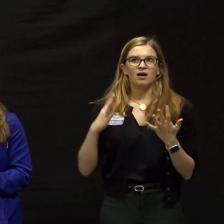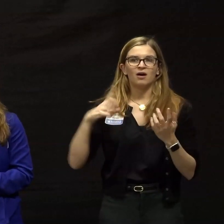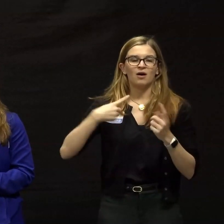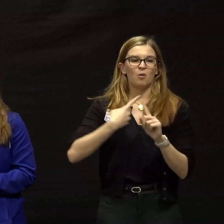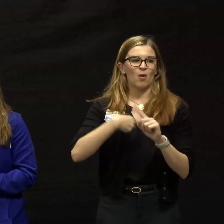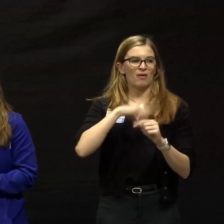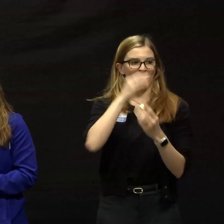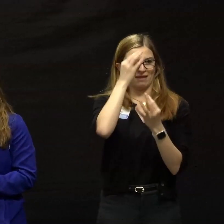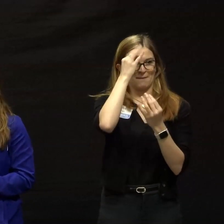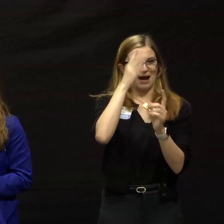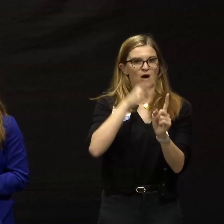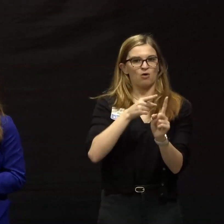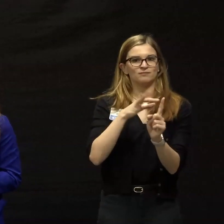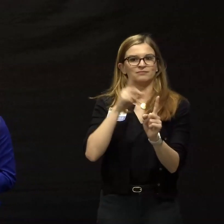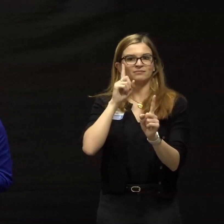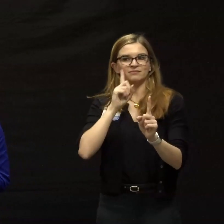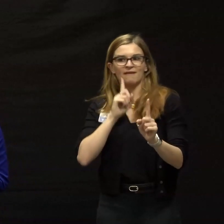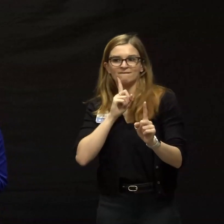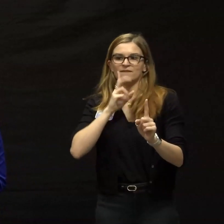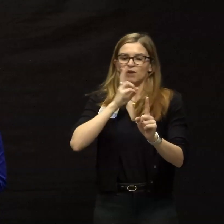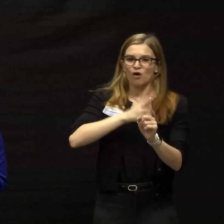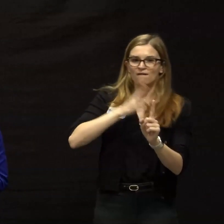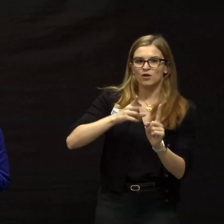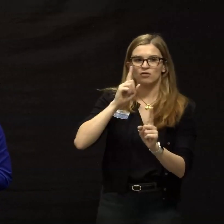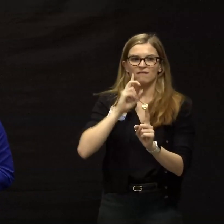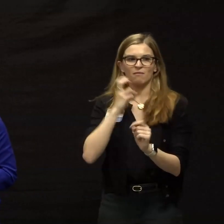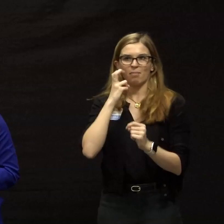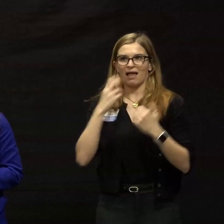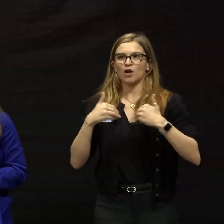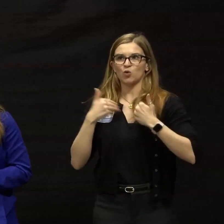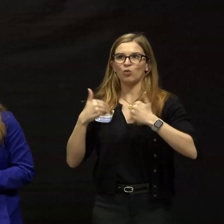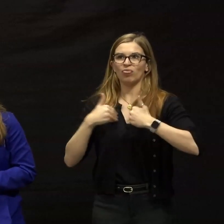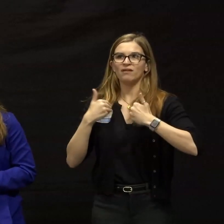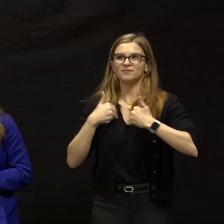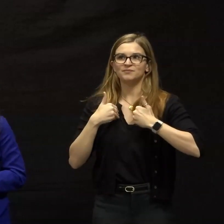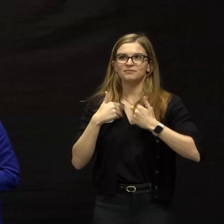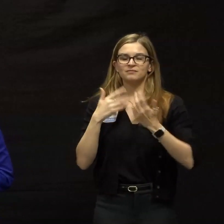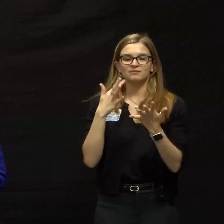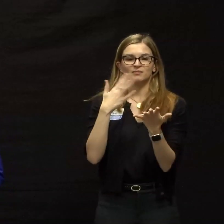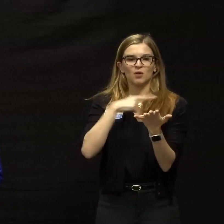So when we think about deaf, hard of hearing, deafblind youth,